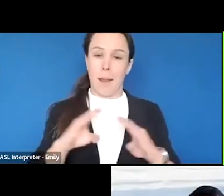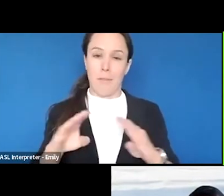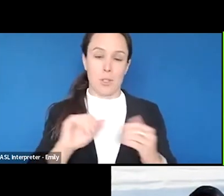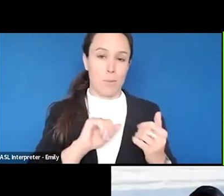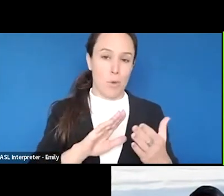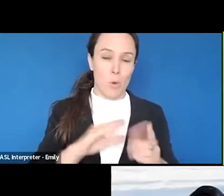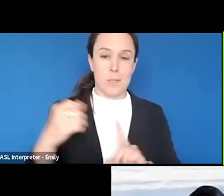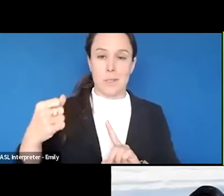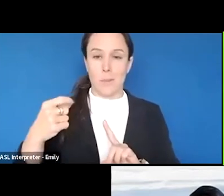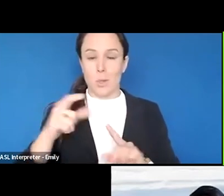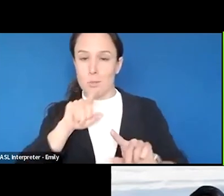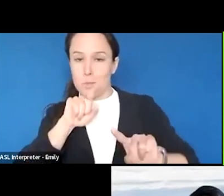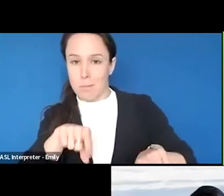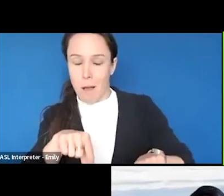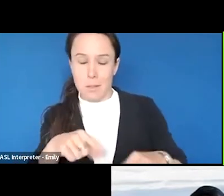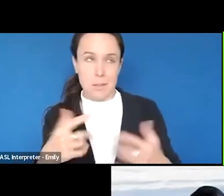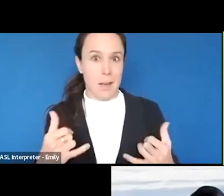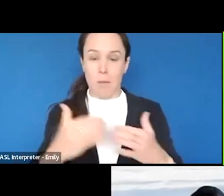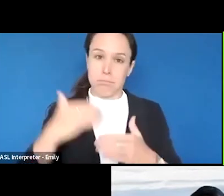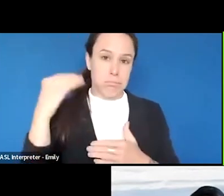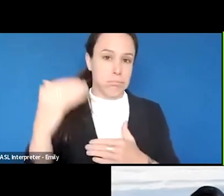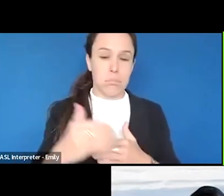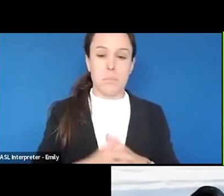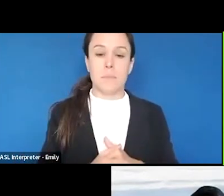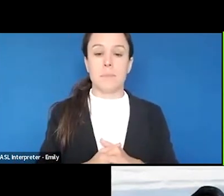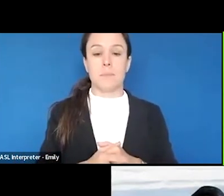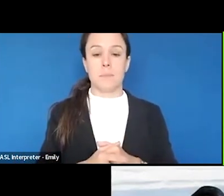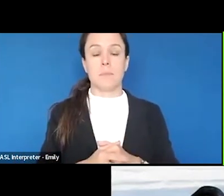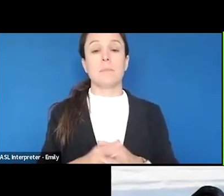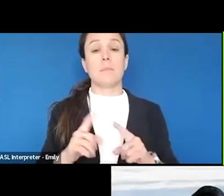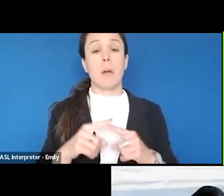response and I think the -- the success of the human computer interaction community,